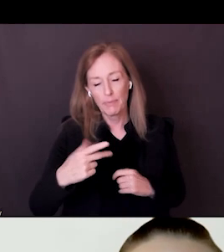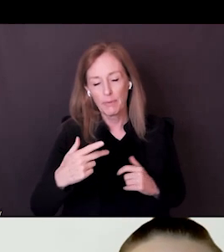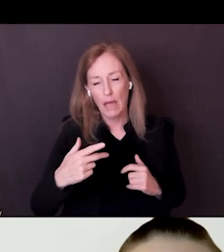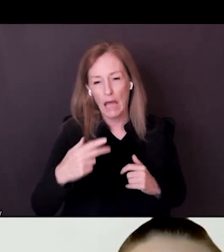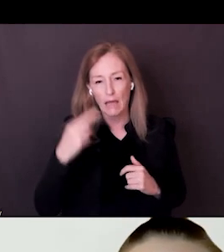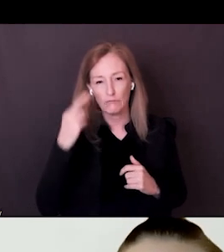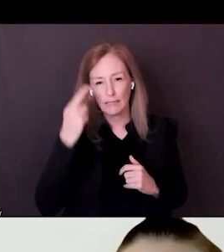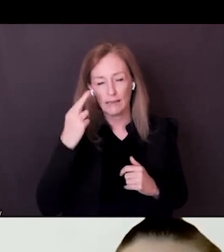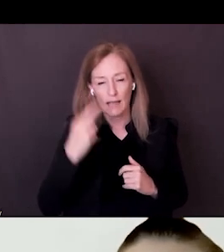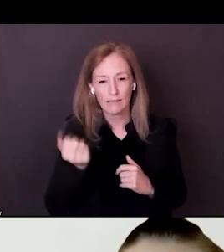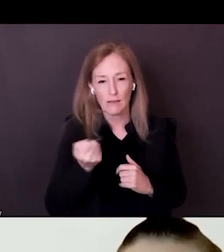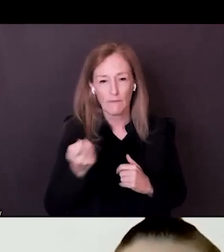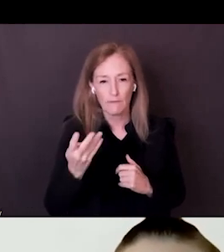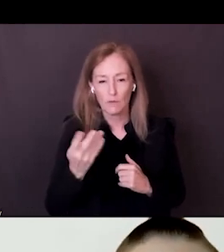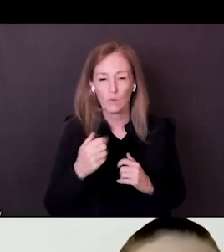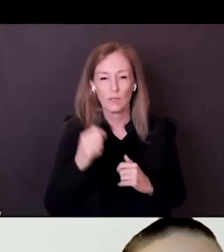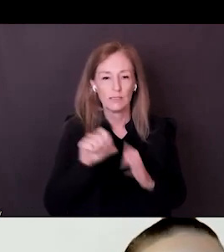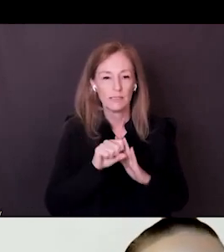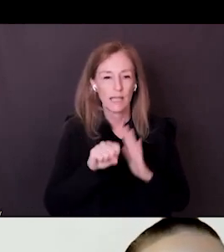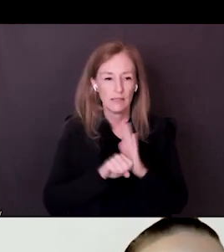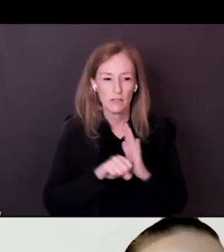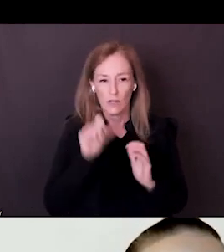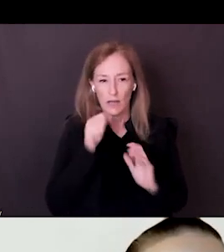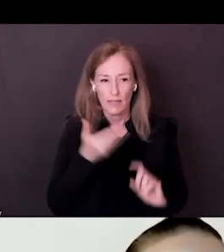COUPLE OF STATES. KO CALIFORNIA AND WASHINGTON SHOULD BE LIT UP.